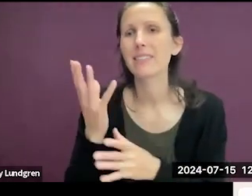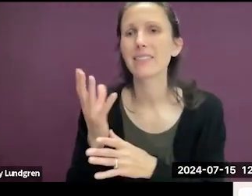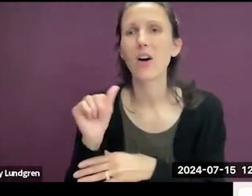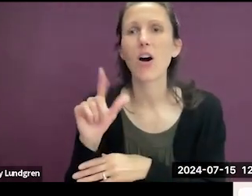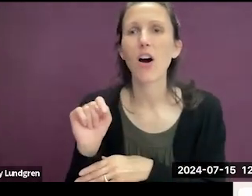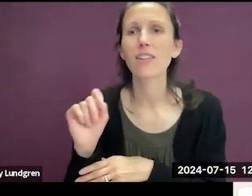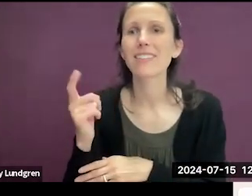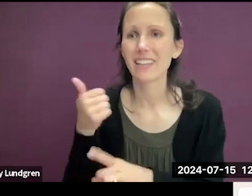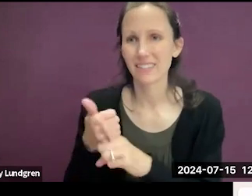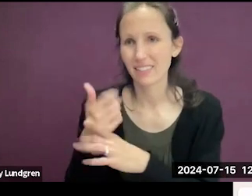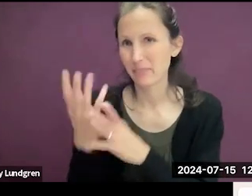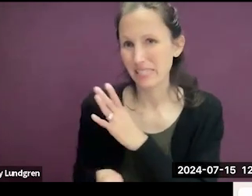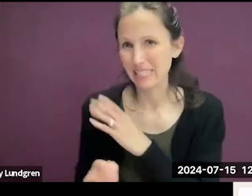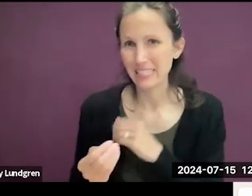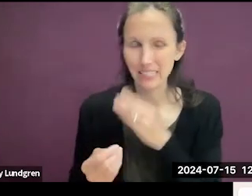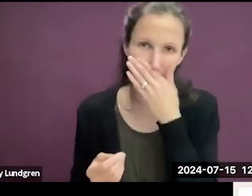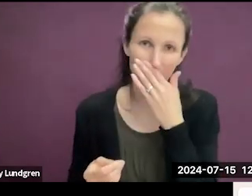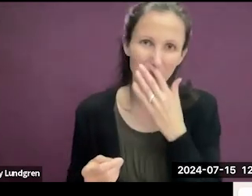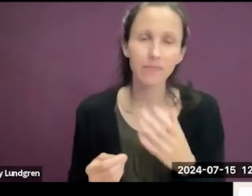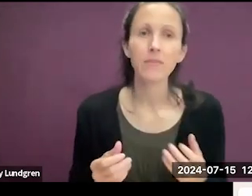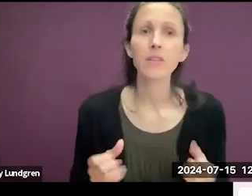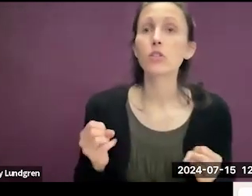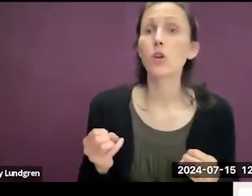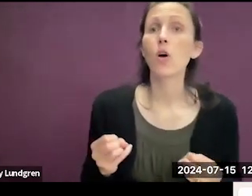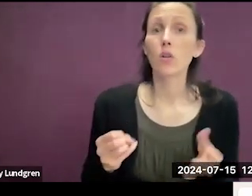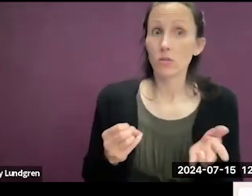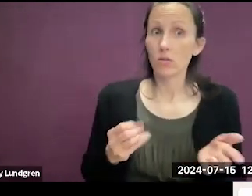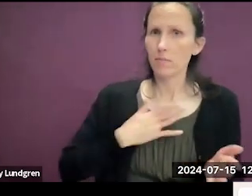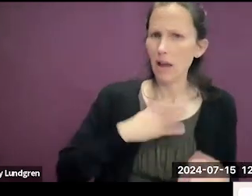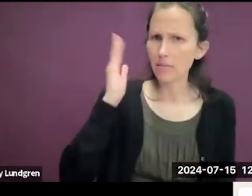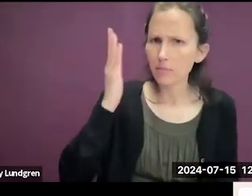So a little bit of context here is that I'm giving a presentation about different types